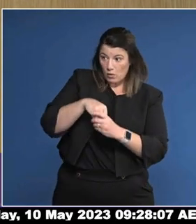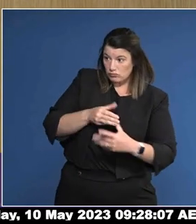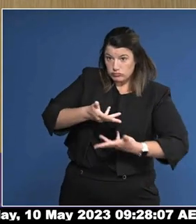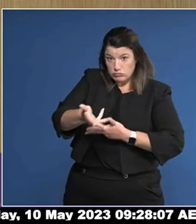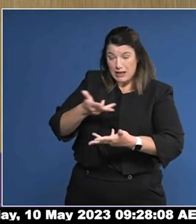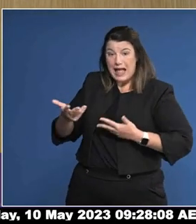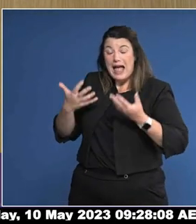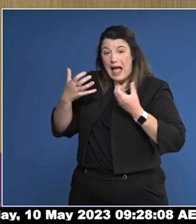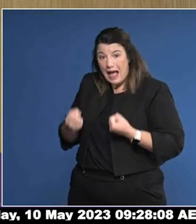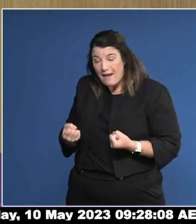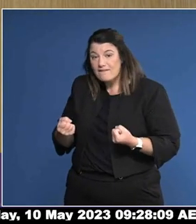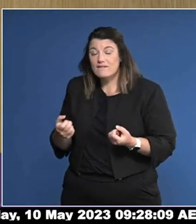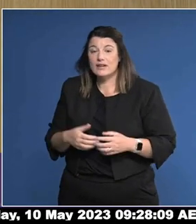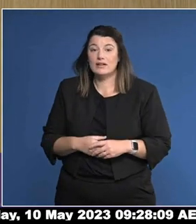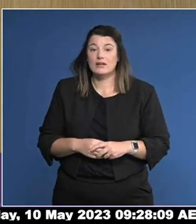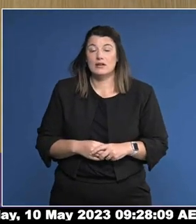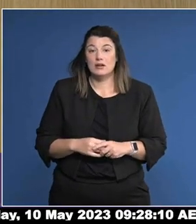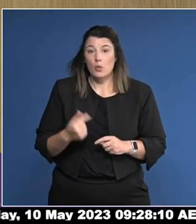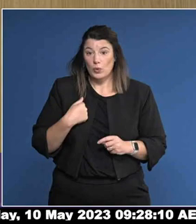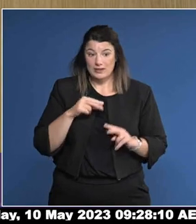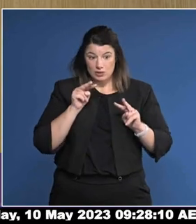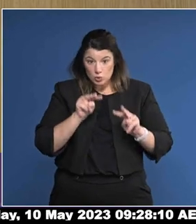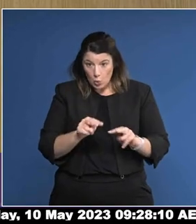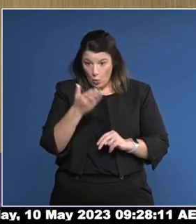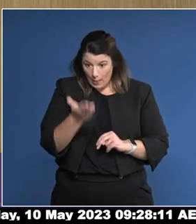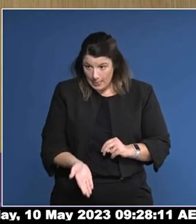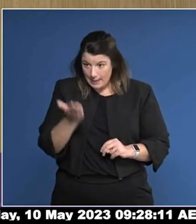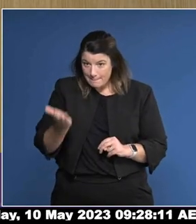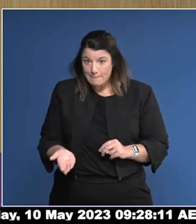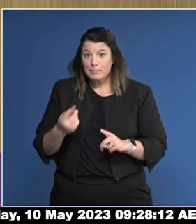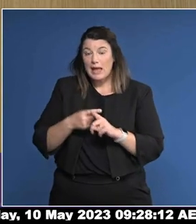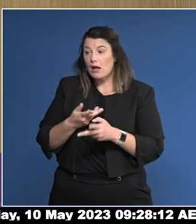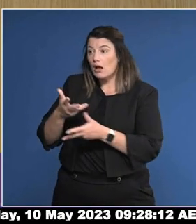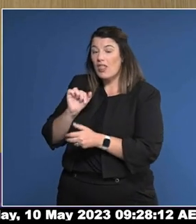There were observations of them, and there was engagement with their teachers and other